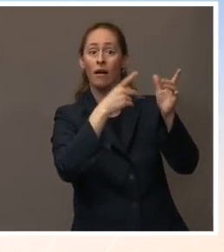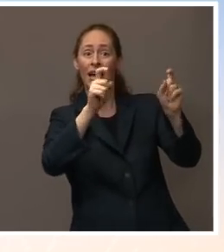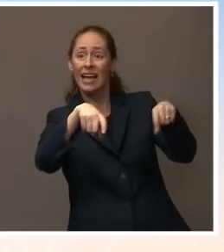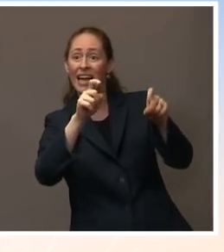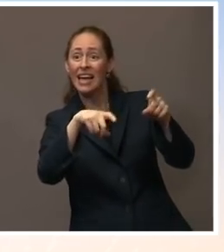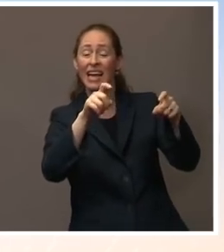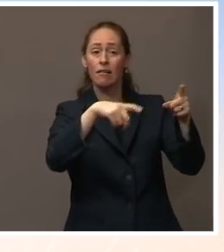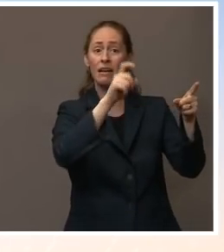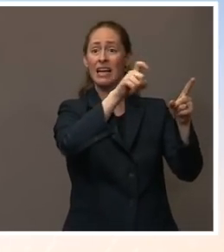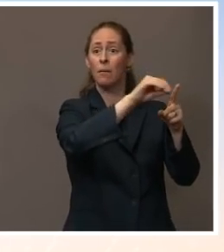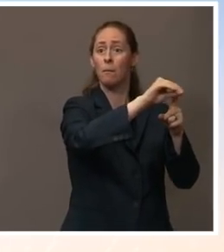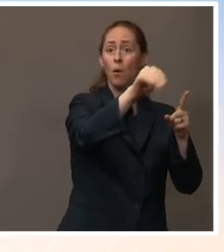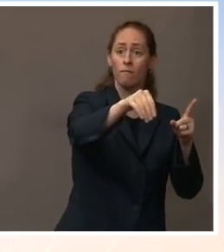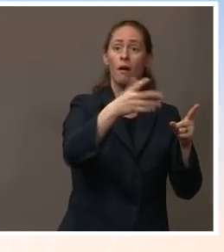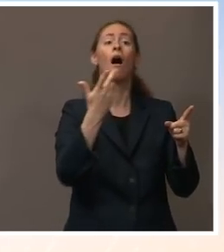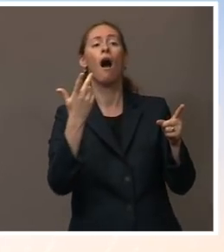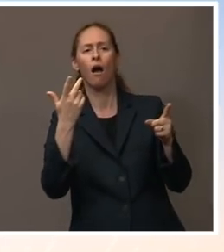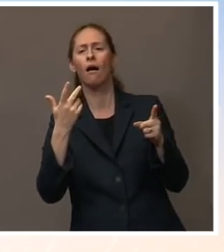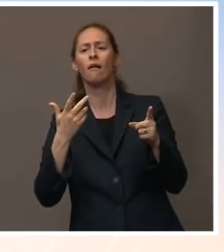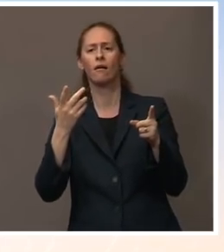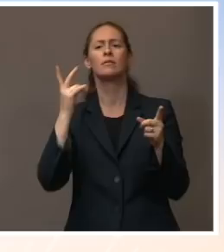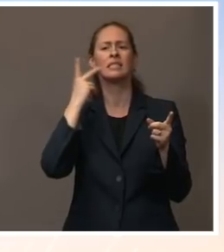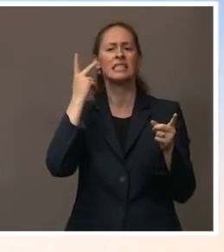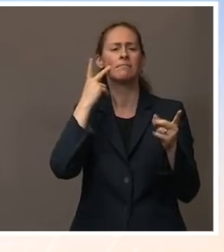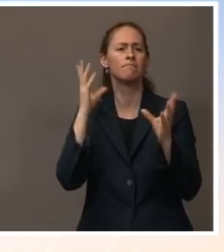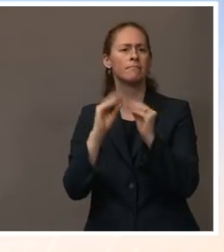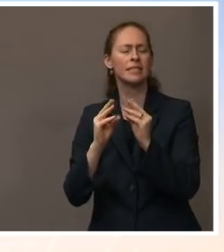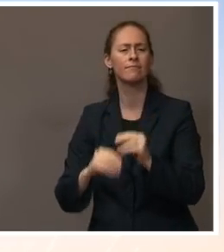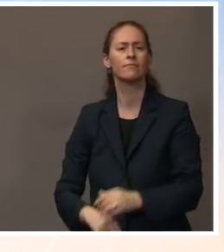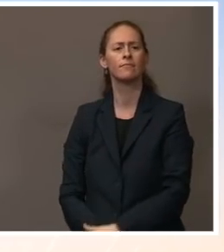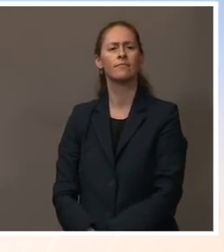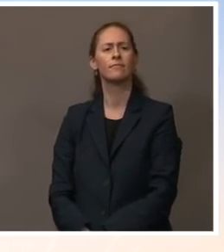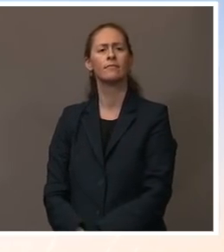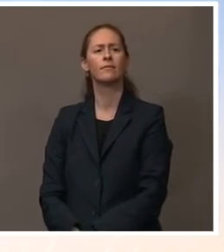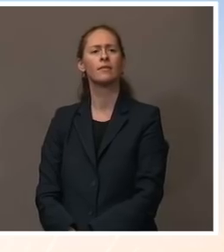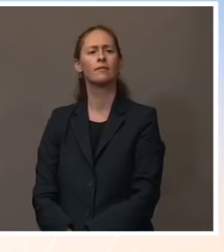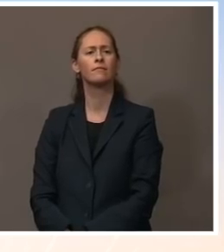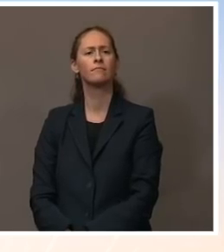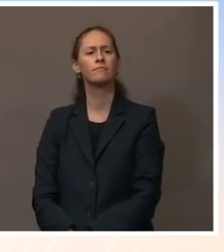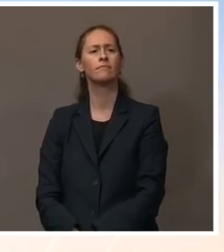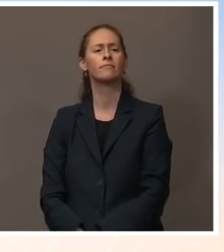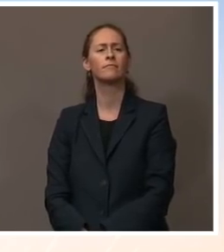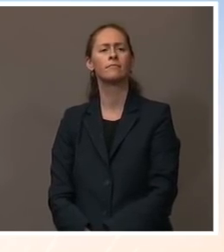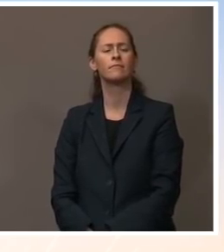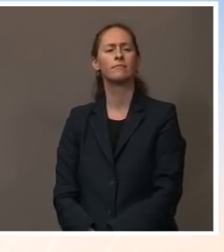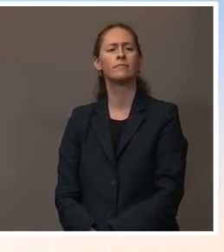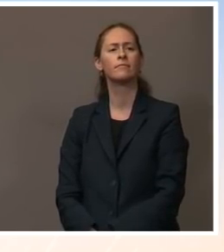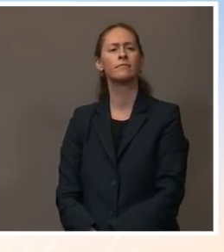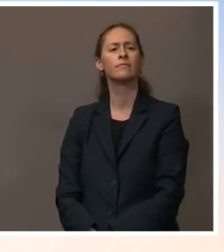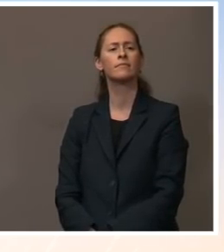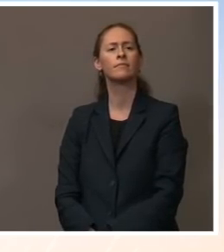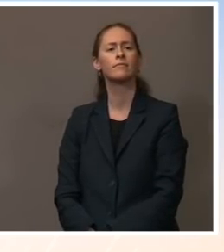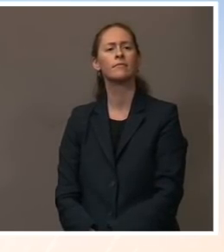Go ahead. >> The Press: Thanks, Jen. On COVID and missing the 70 percent deadline: As this White House sees it, what went wrong?